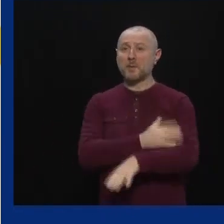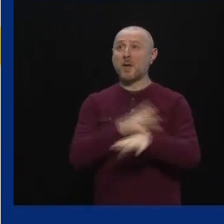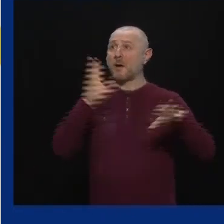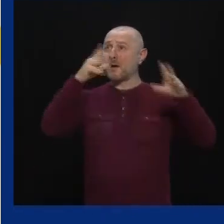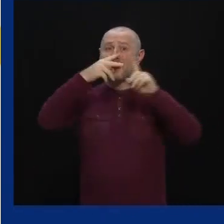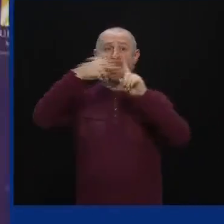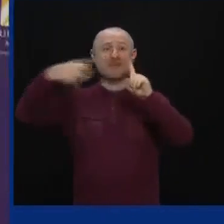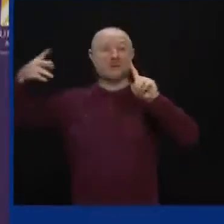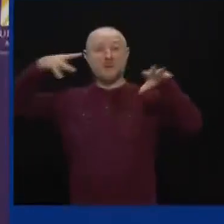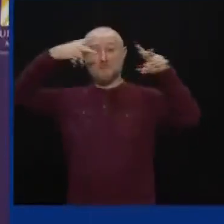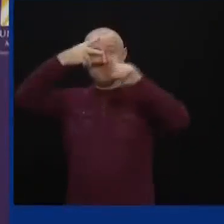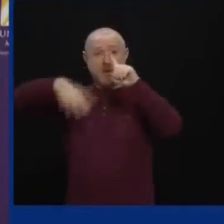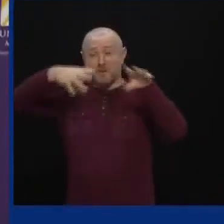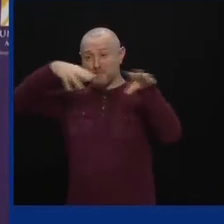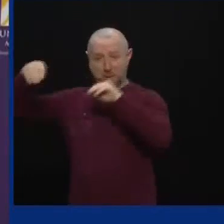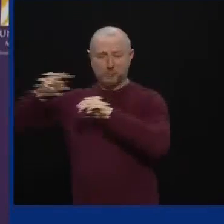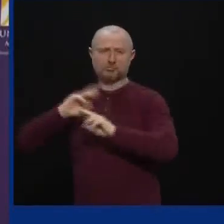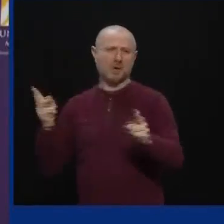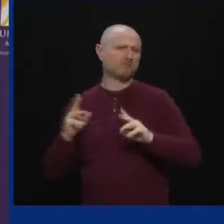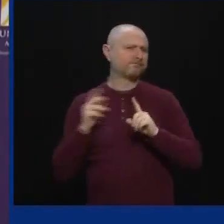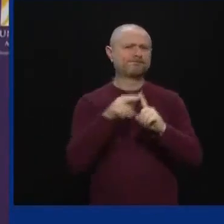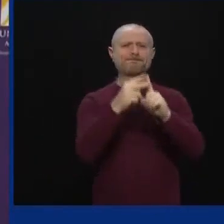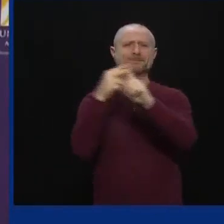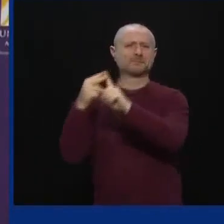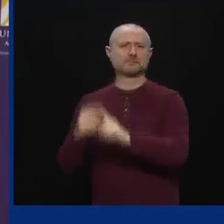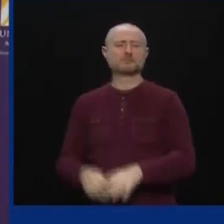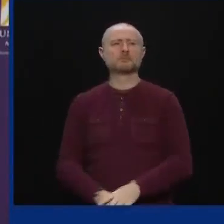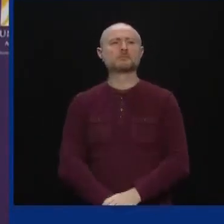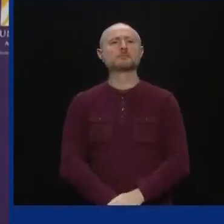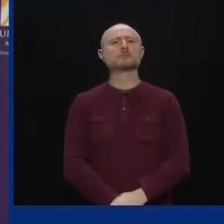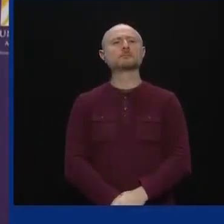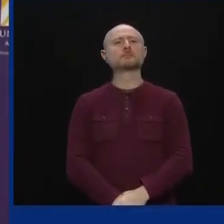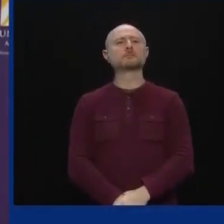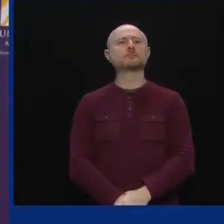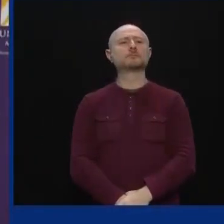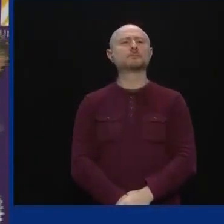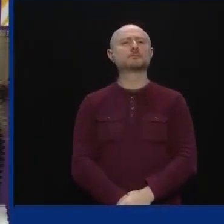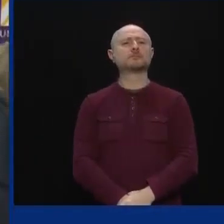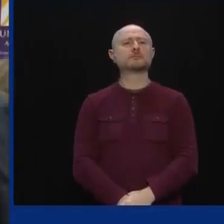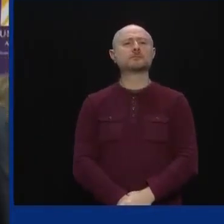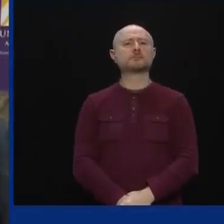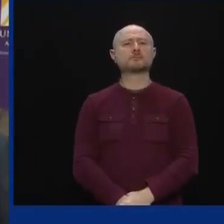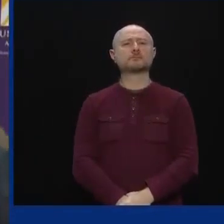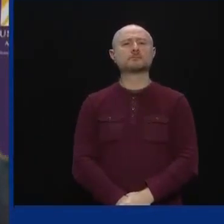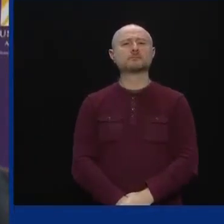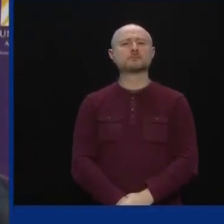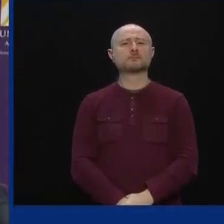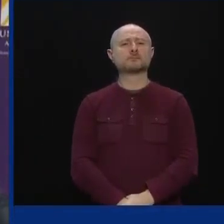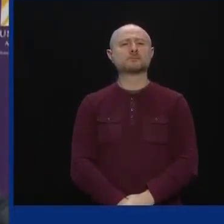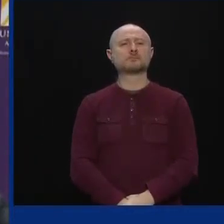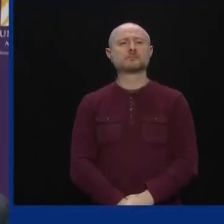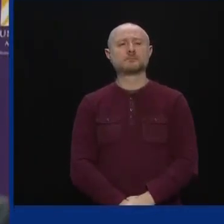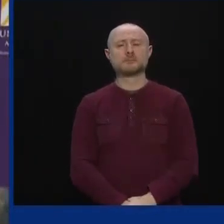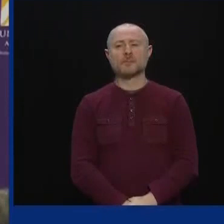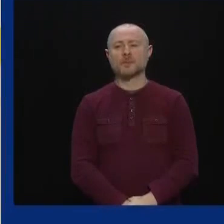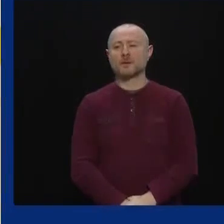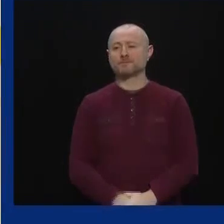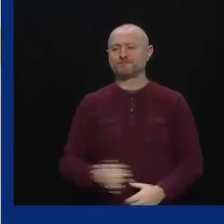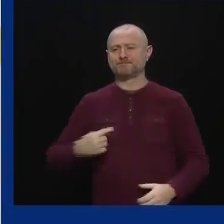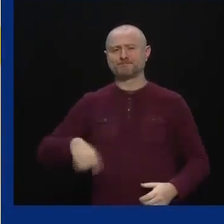LOADERS READY TO RESPOND AND OVER 6,000 PERSONNEL READY TO HELP MAINTAIN AND RESTORE POWER IF WE SEE POWER LOSS.